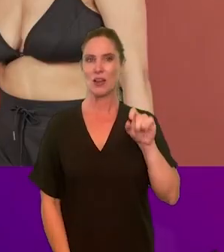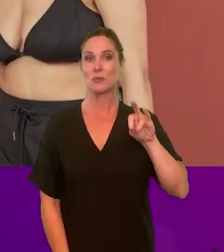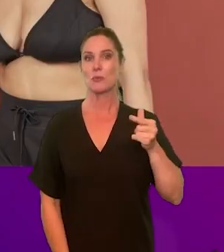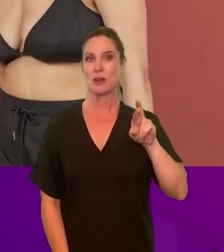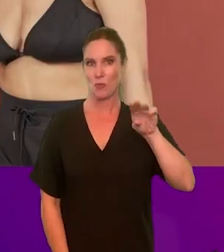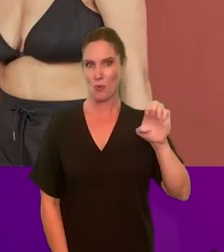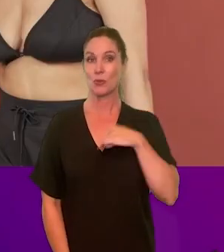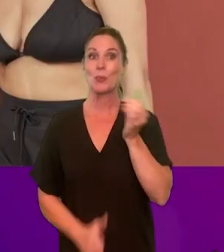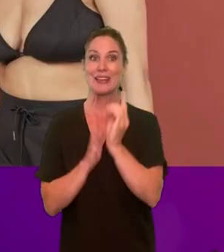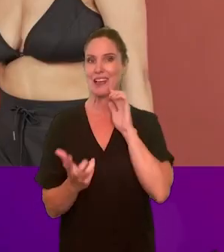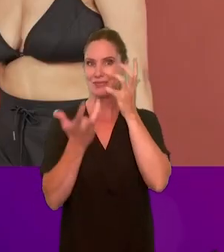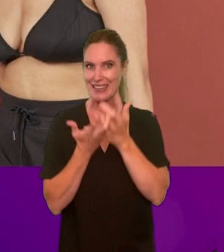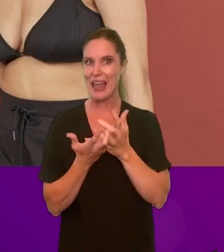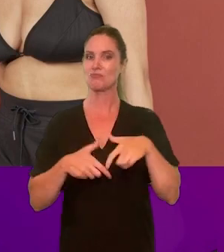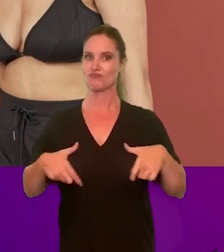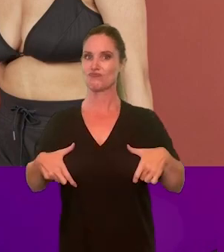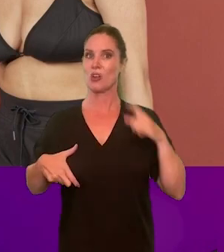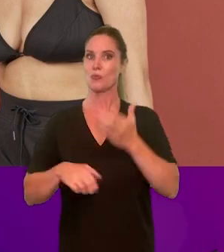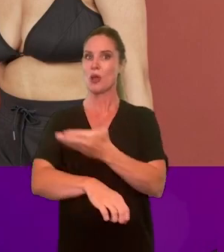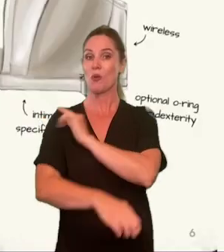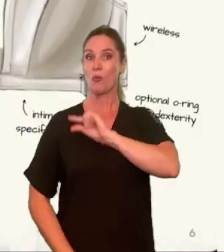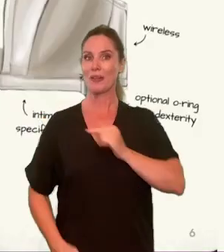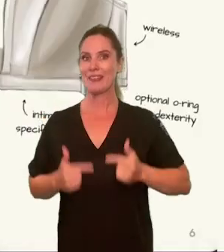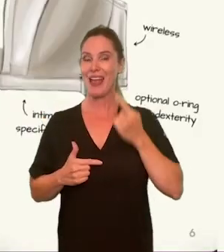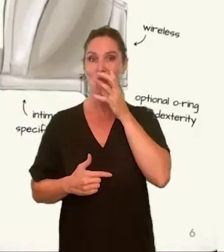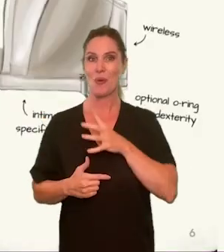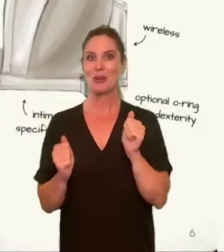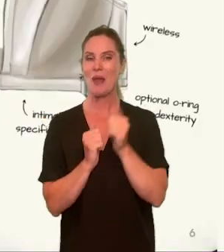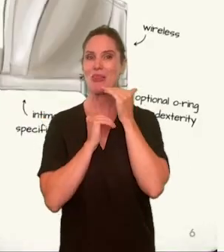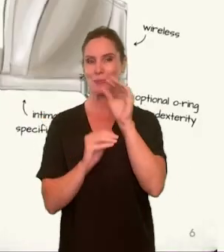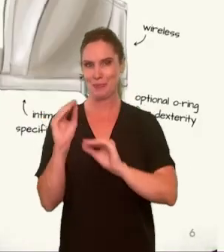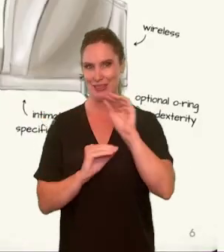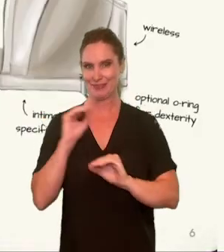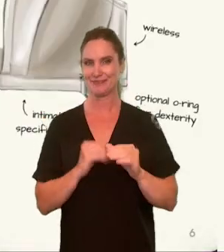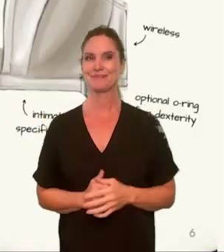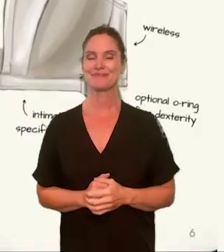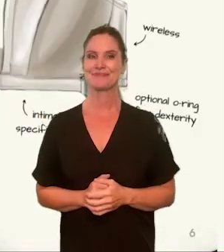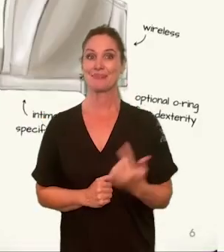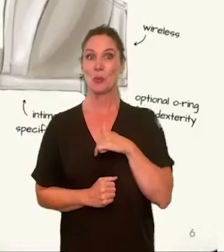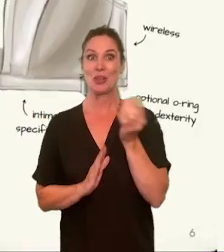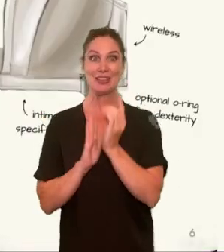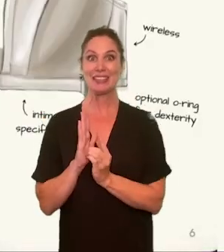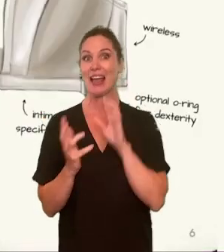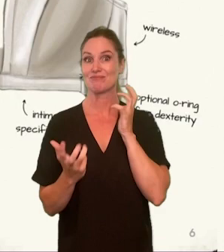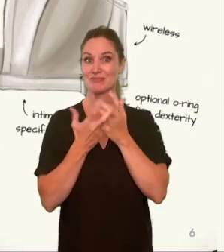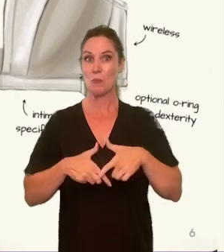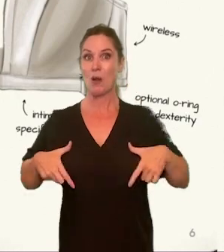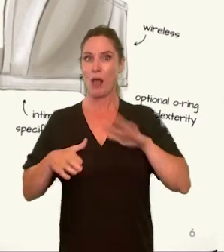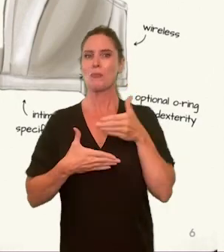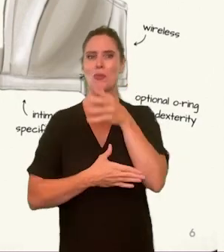to improve quality of life for women with limited mobility. We've designed an adaptive bra that gives women back their time, their dignity and their independence.